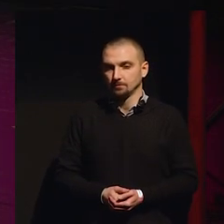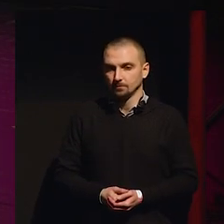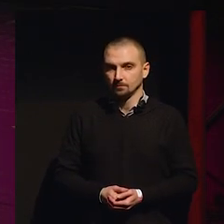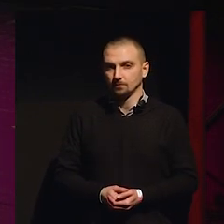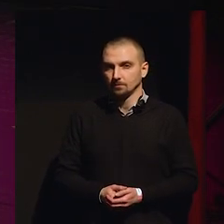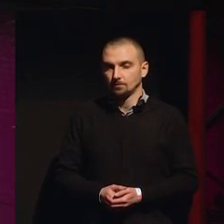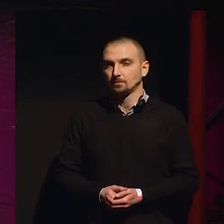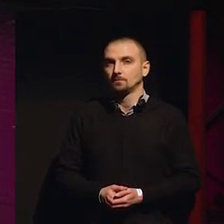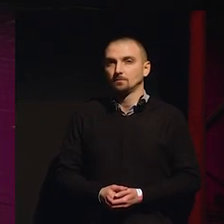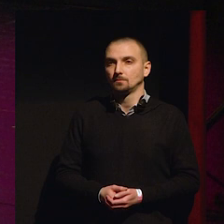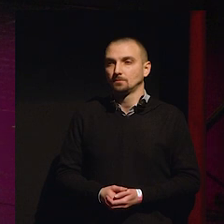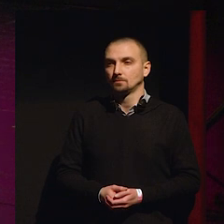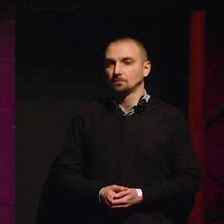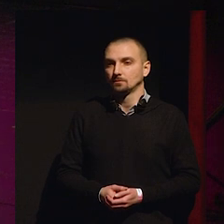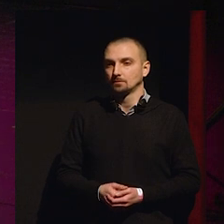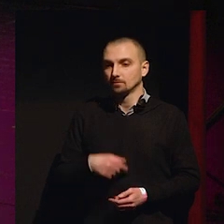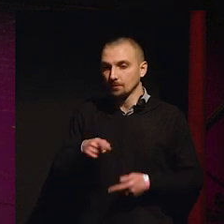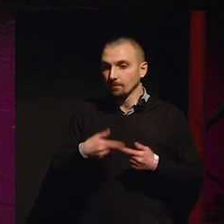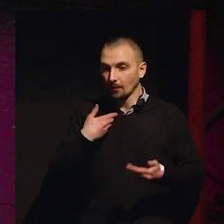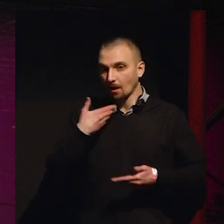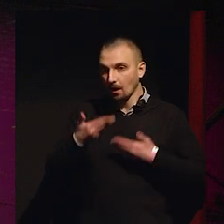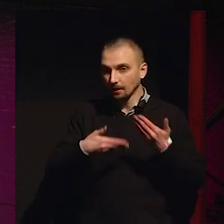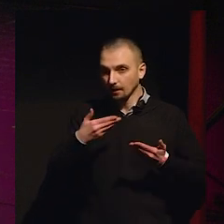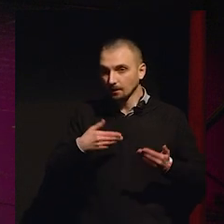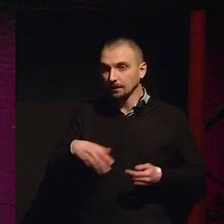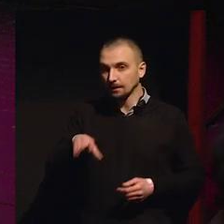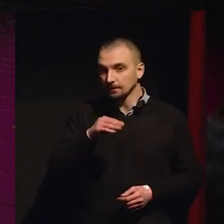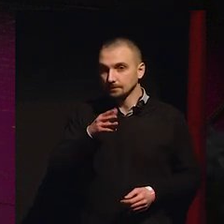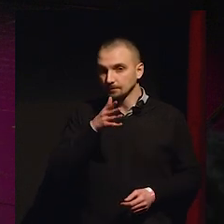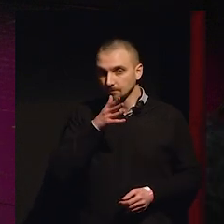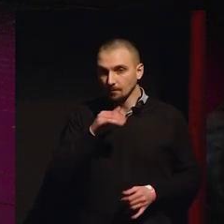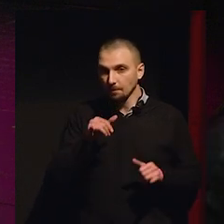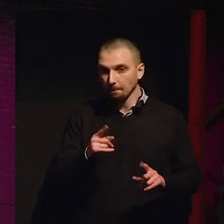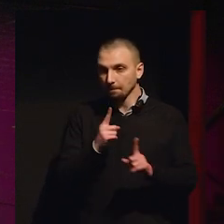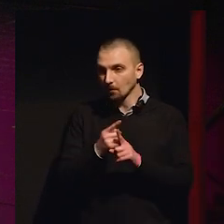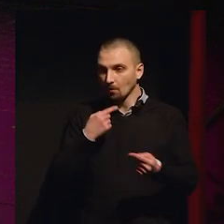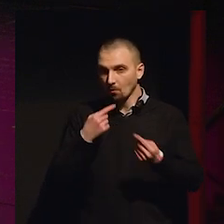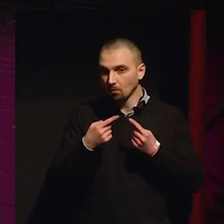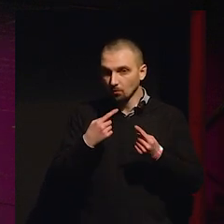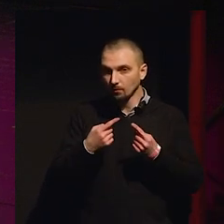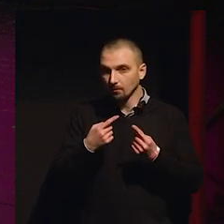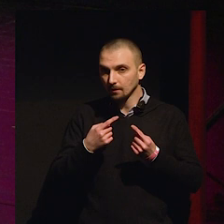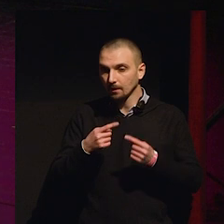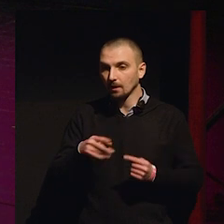So, when I tell you this, and when we talk one-to-one, I’m sure a lot will come on top of all that.